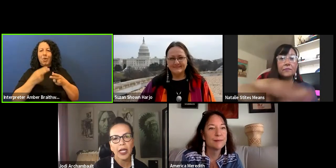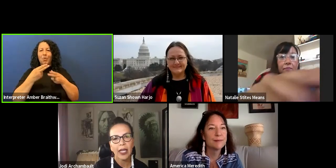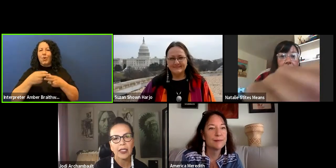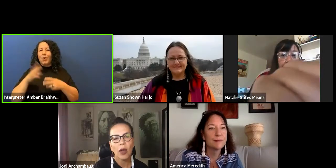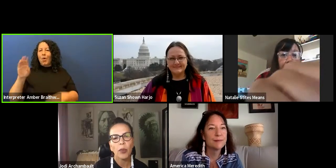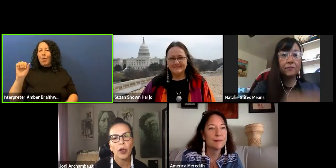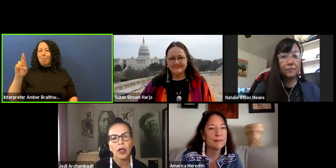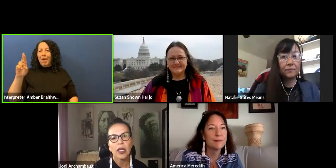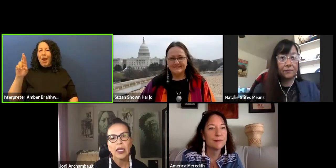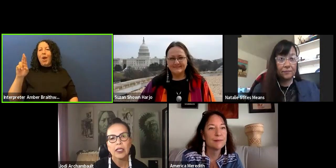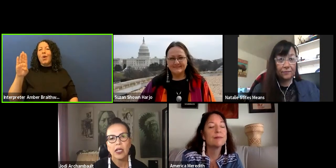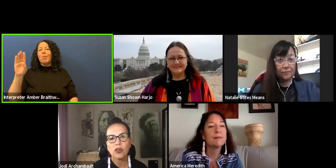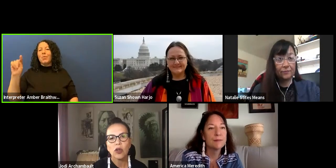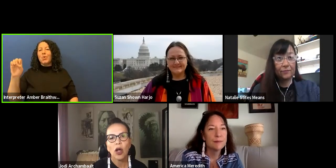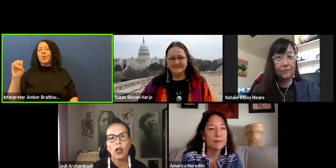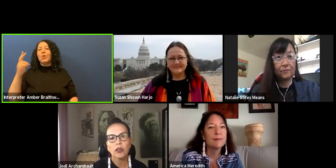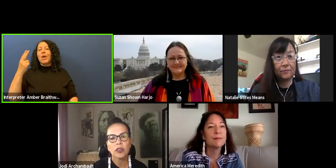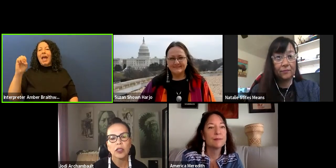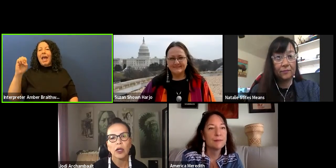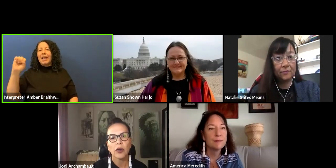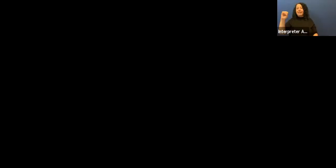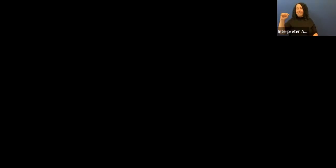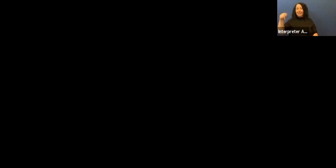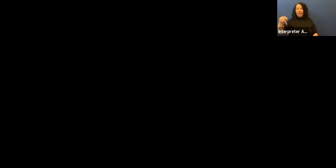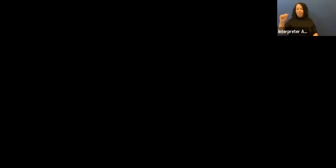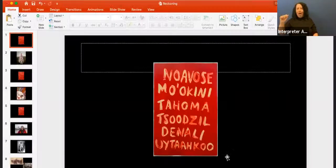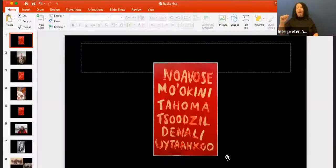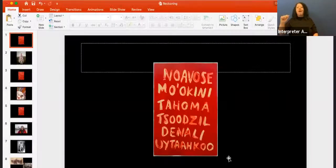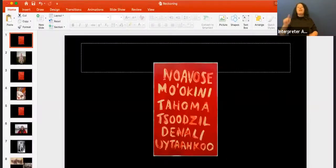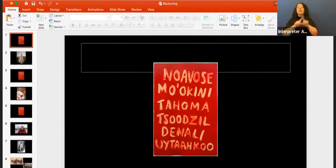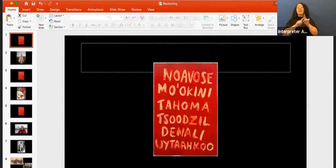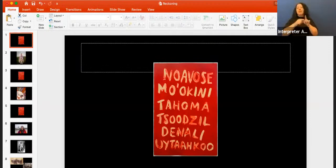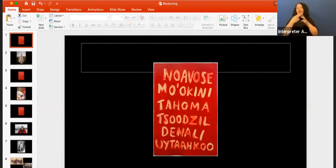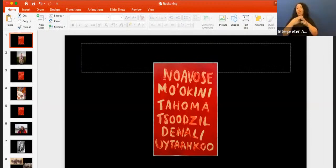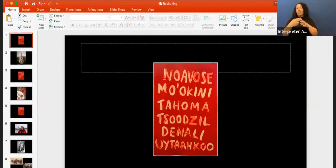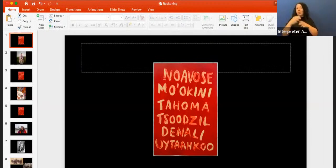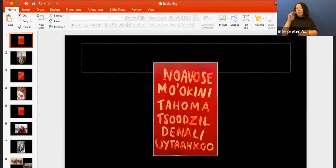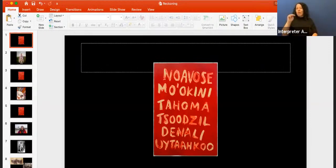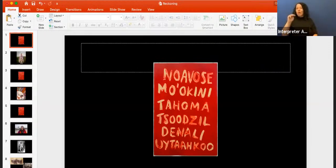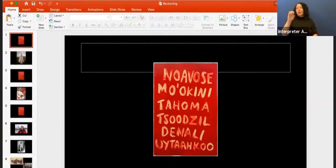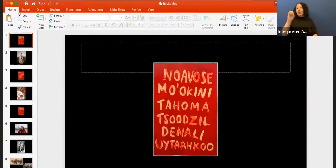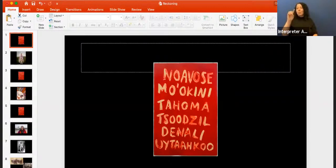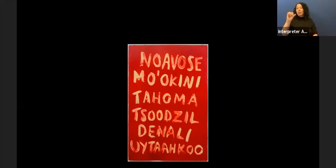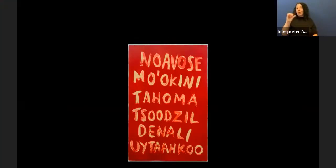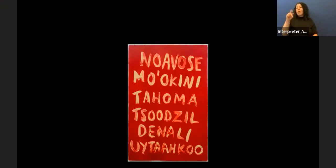He Sapa, is also called Matho Paha in Lakota.